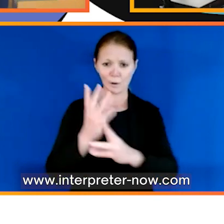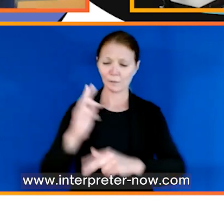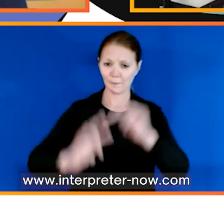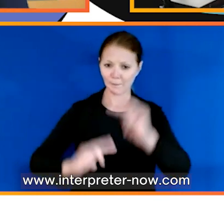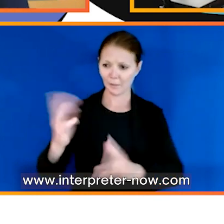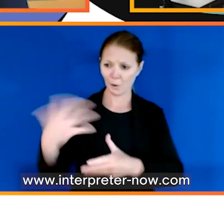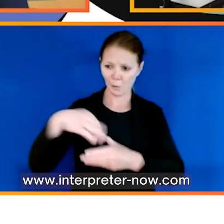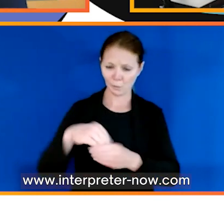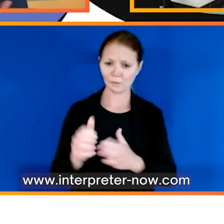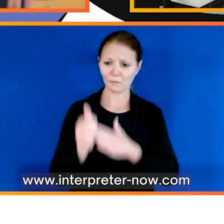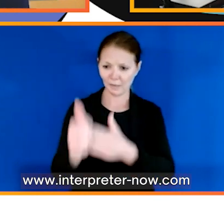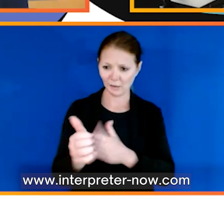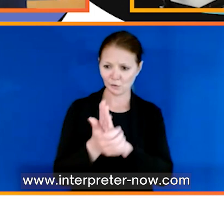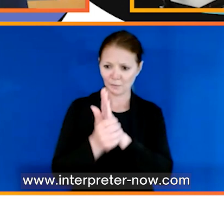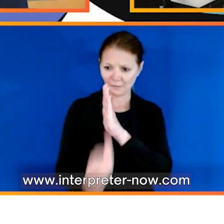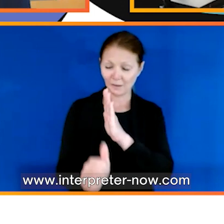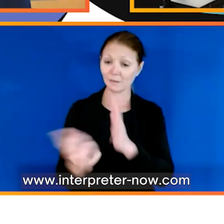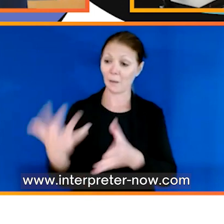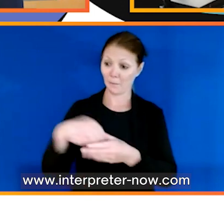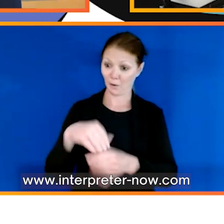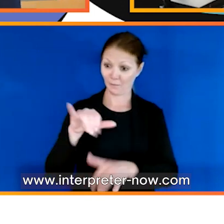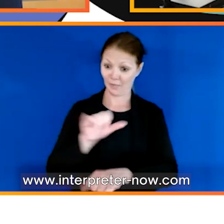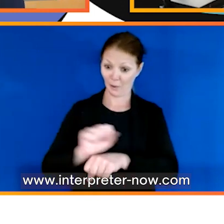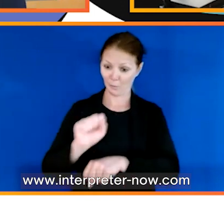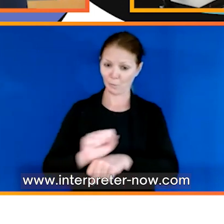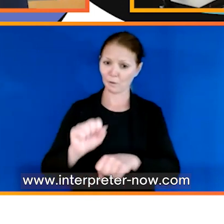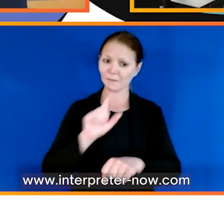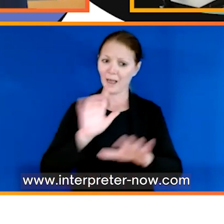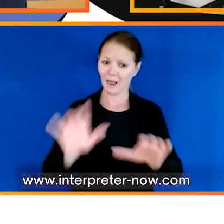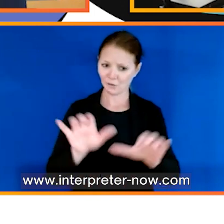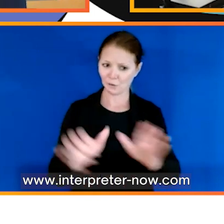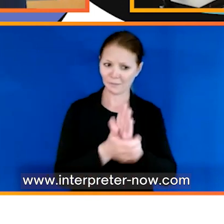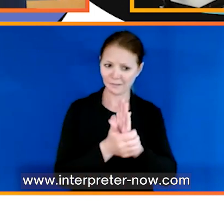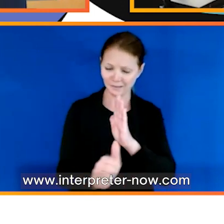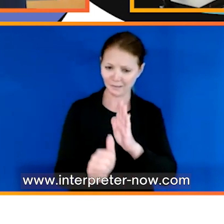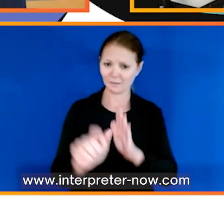need, to create the change they want to see in the world, to build their inclusive leadership skills.